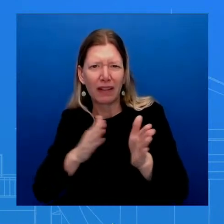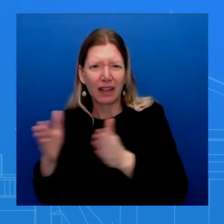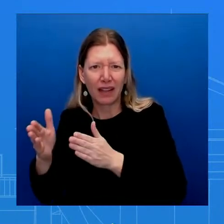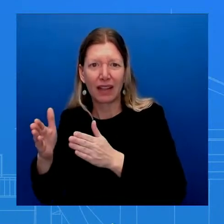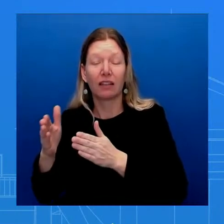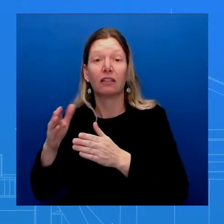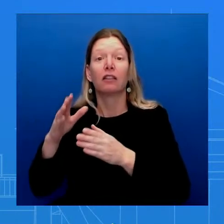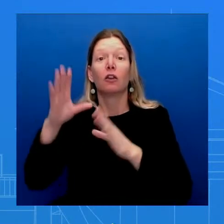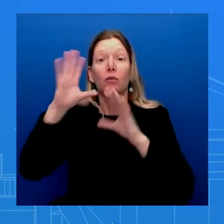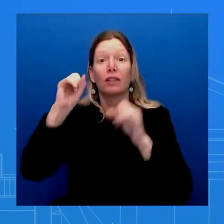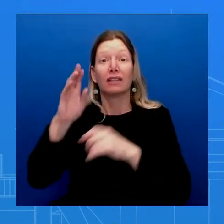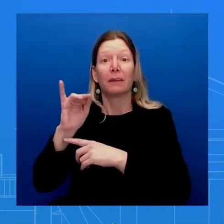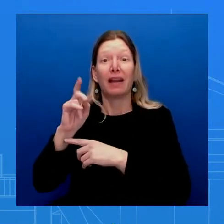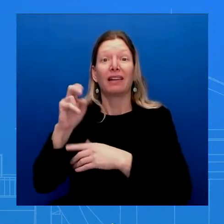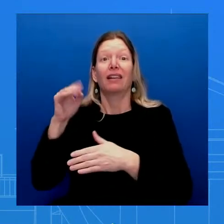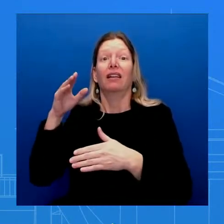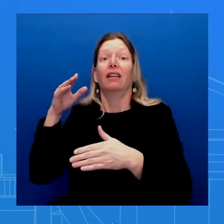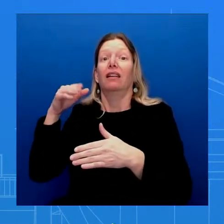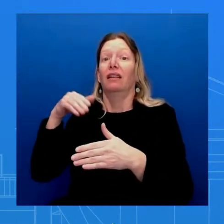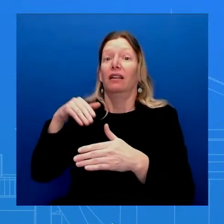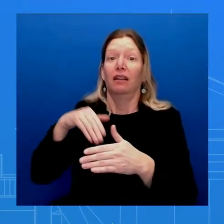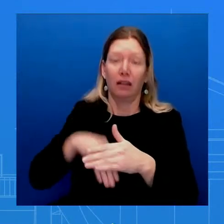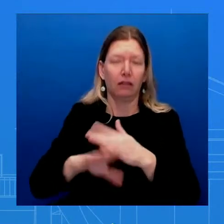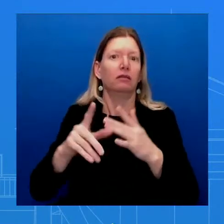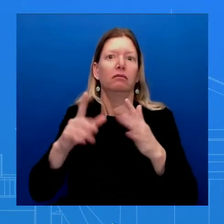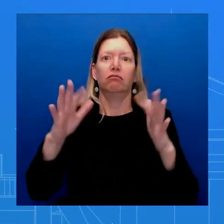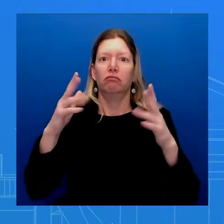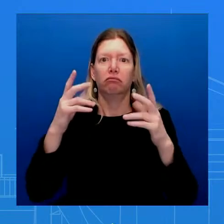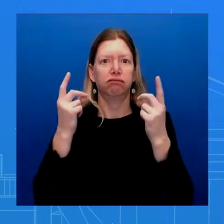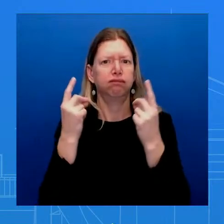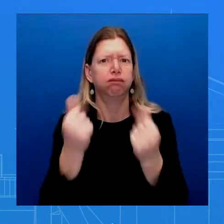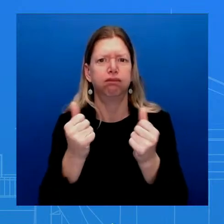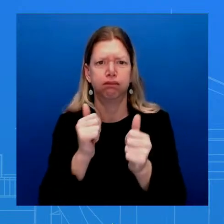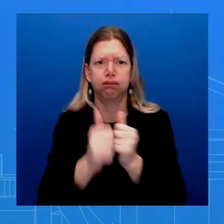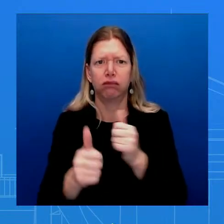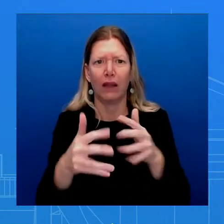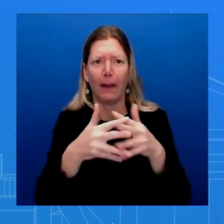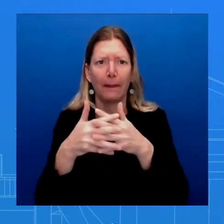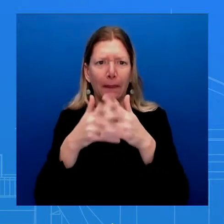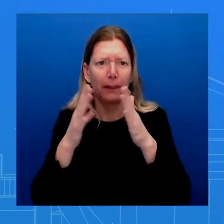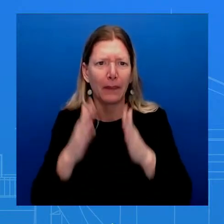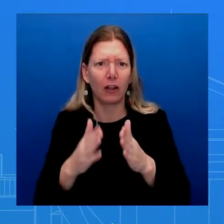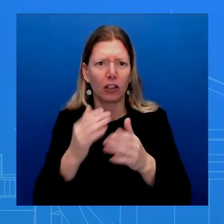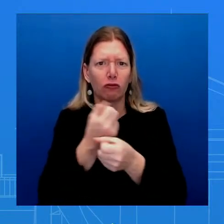which was able to open up small businesses -- small businesses were able to open up. Schools were able to open up.